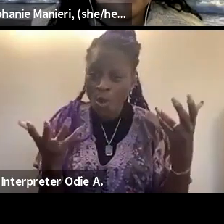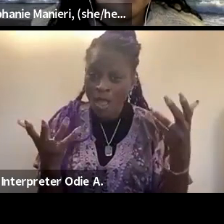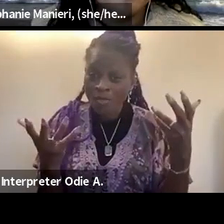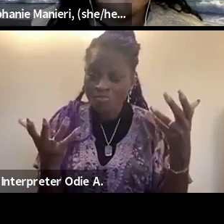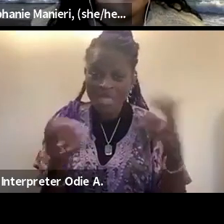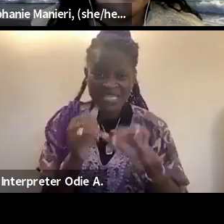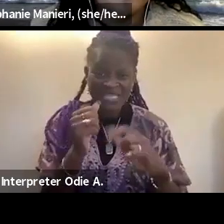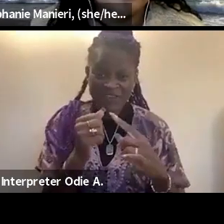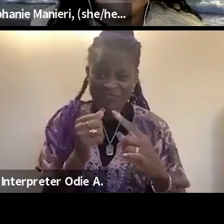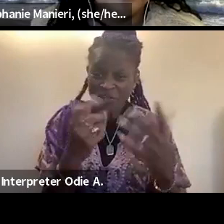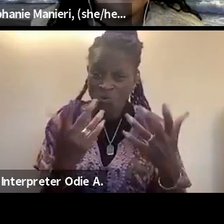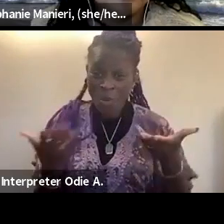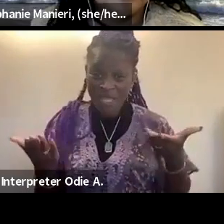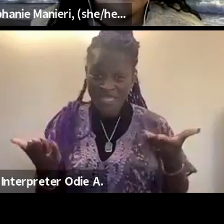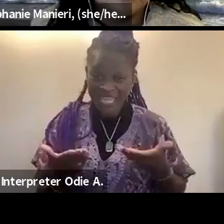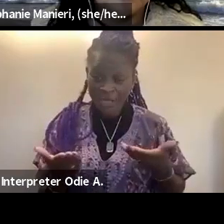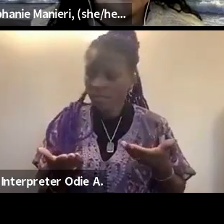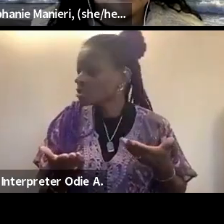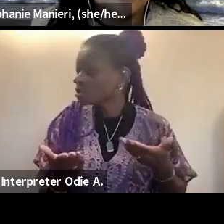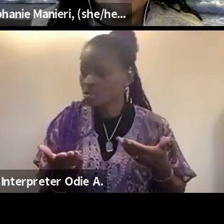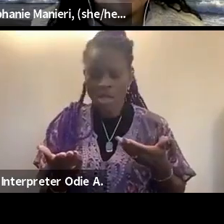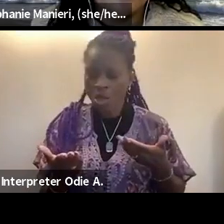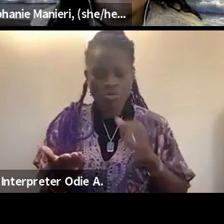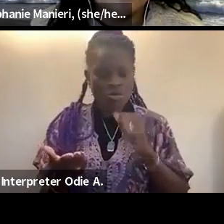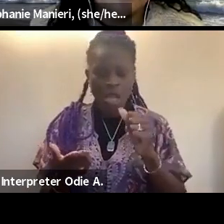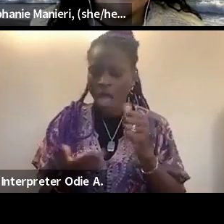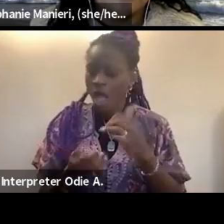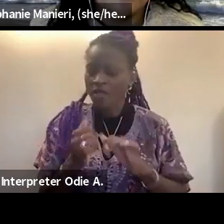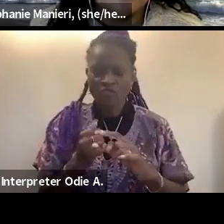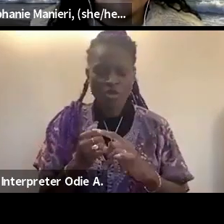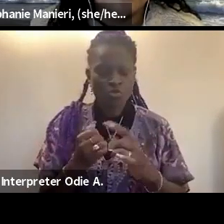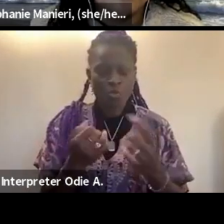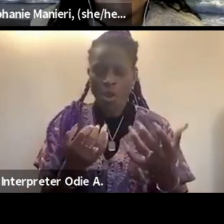have a lot of work to do to continue to bring and encompass